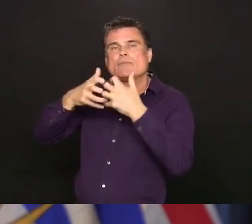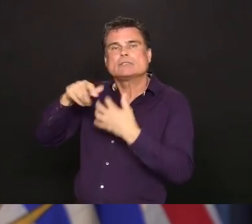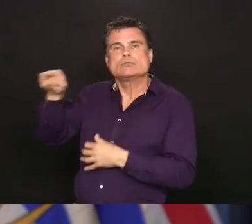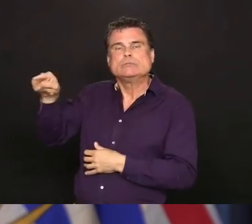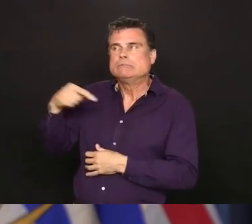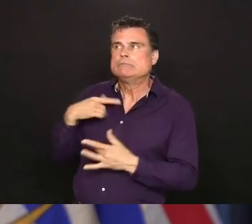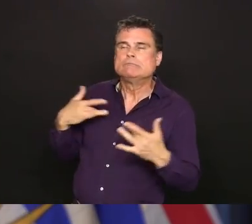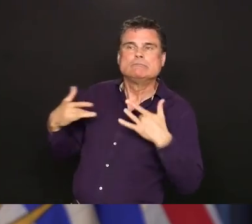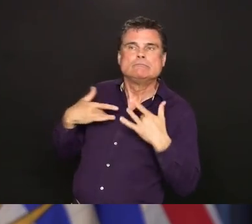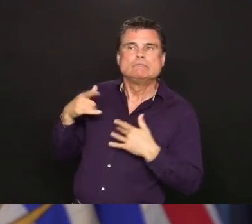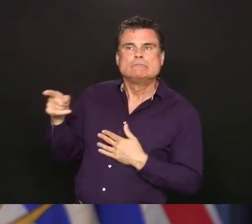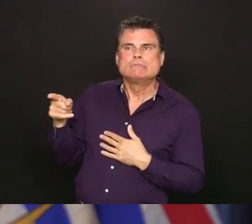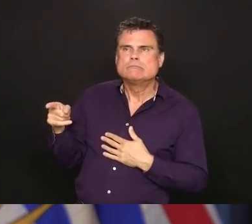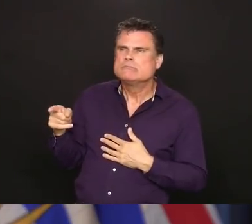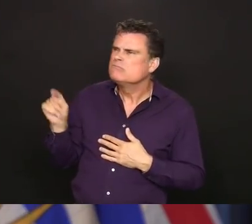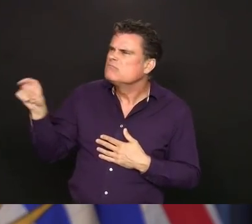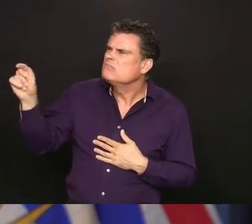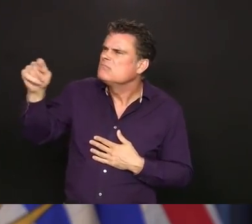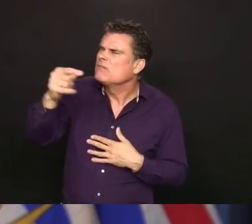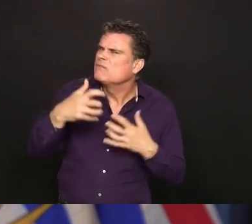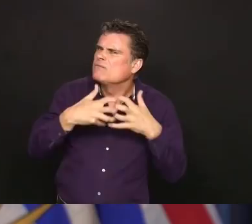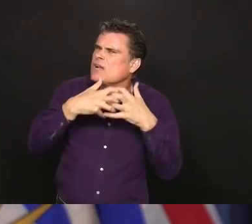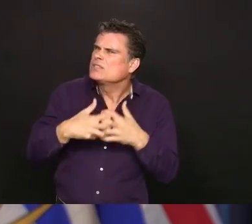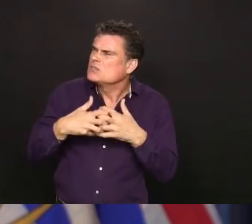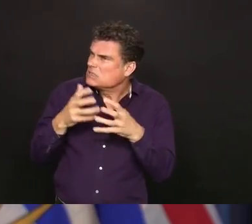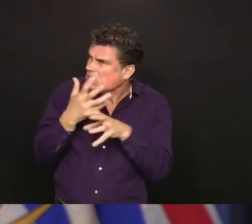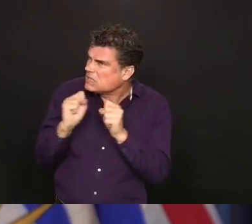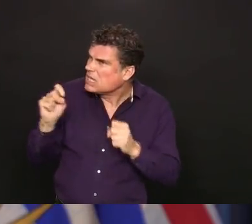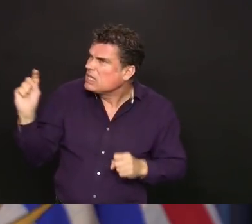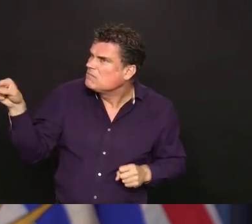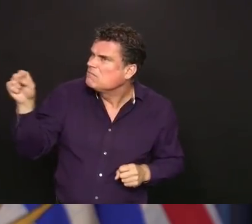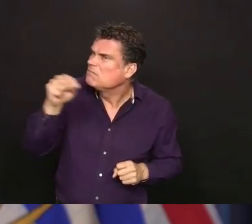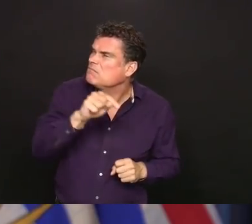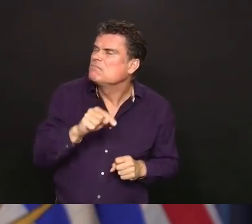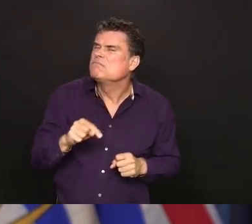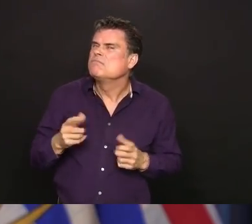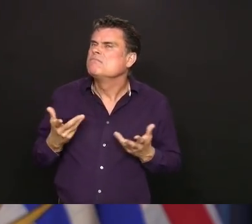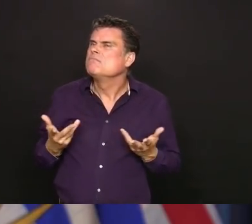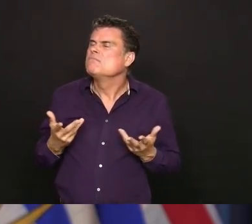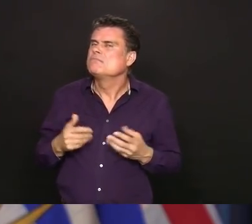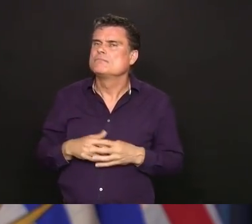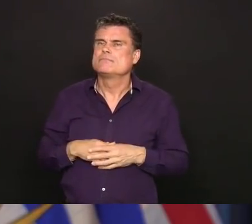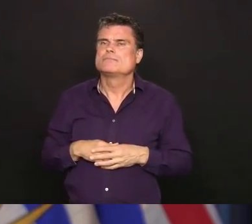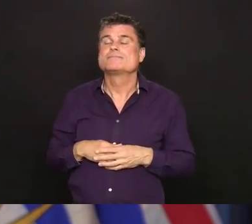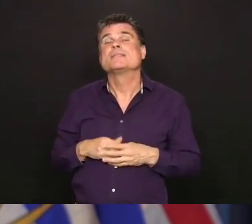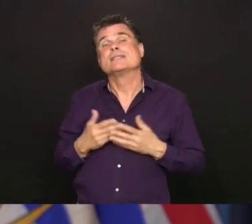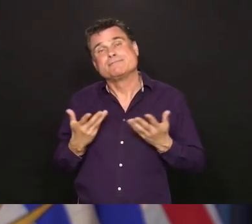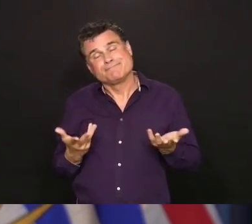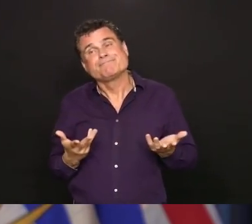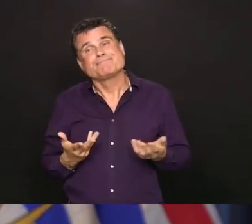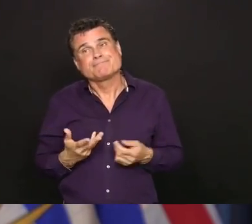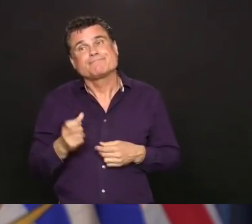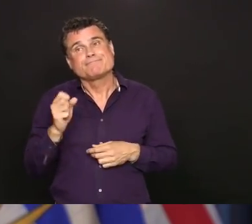plants that are owned as I understand at least one other that's owned by the same company and it will be